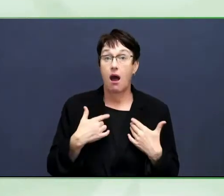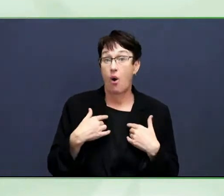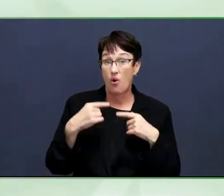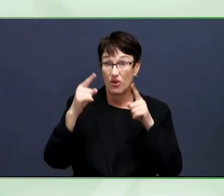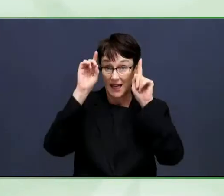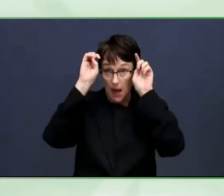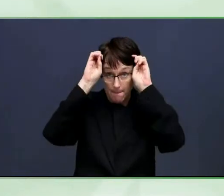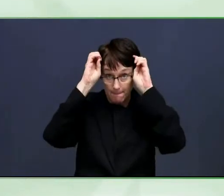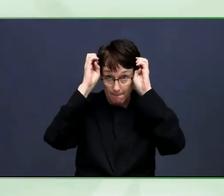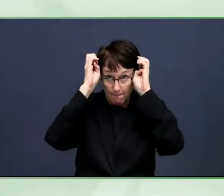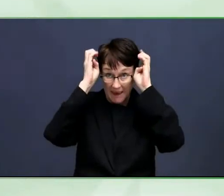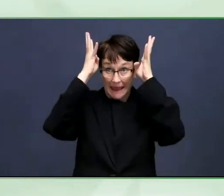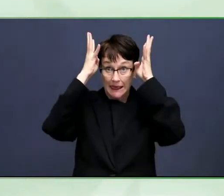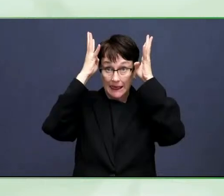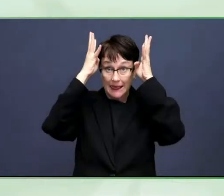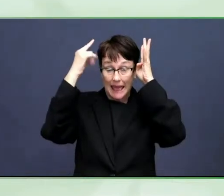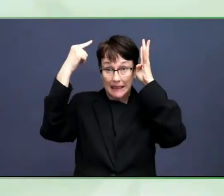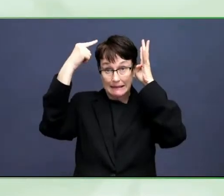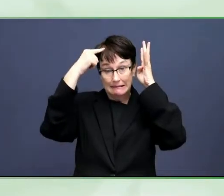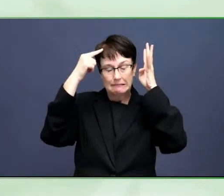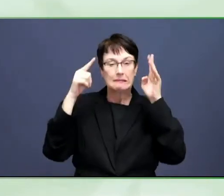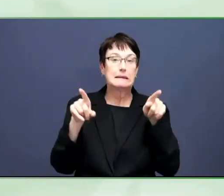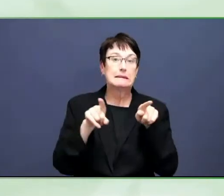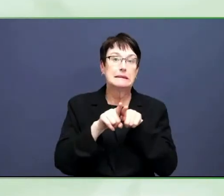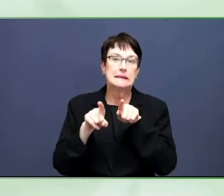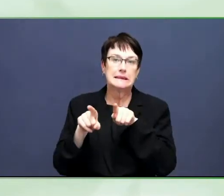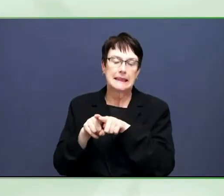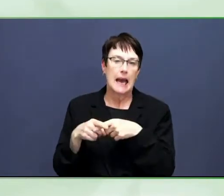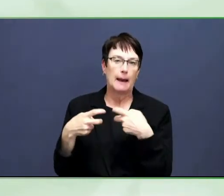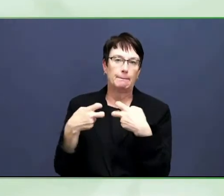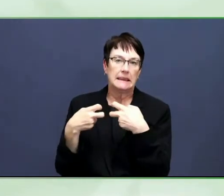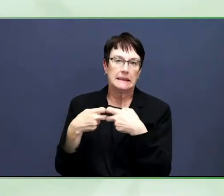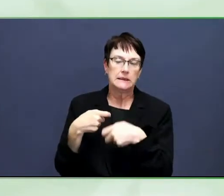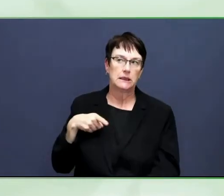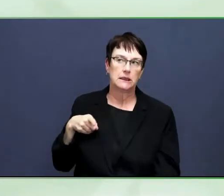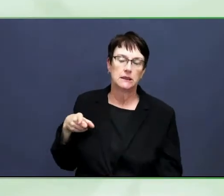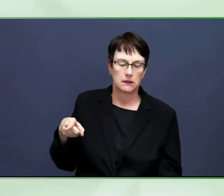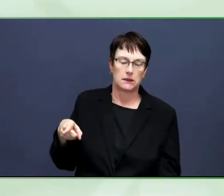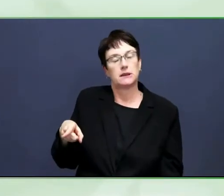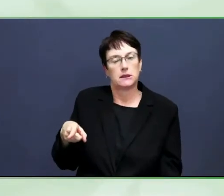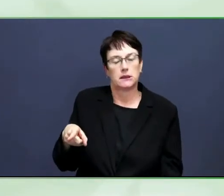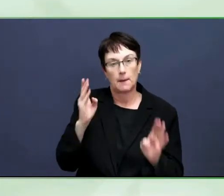as if they are permanently falling down and yes, I am wearing a black cape.